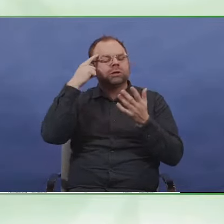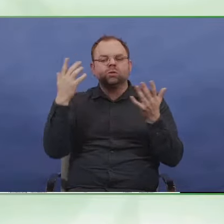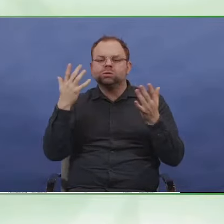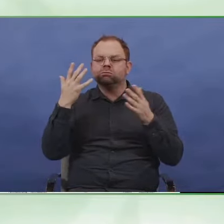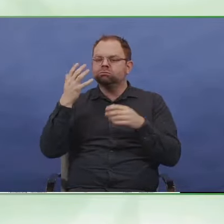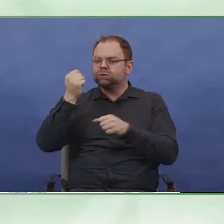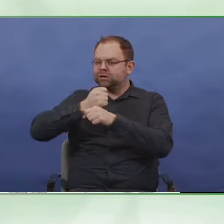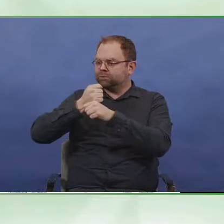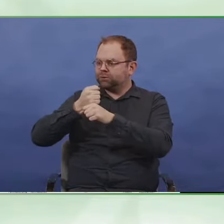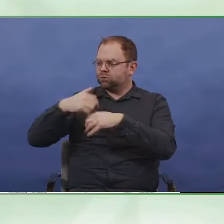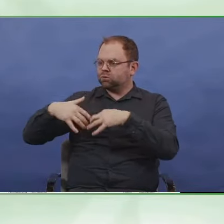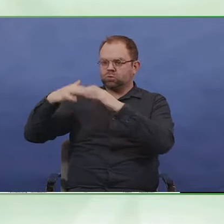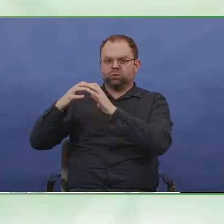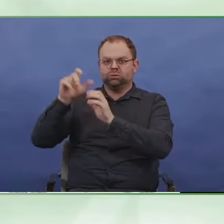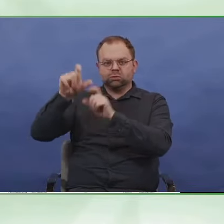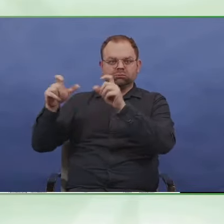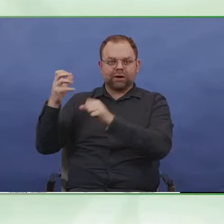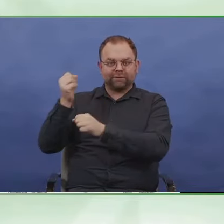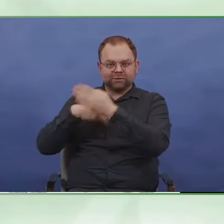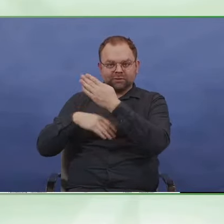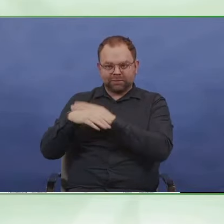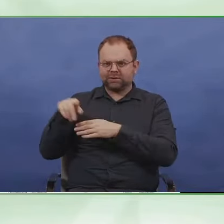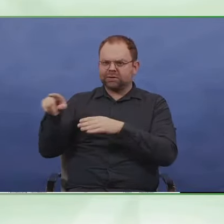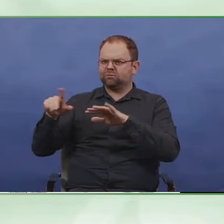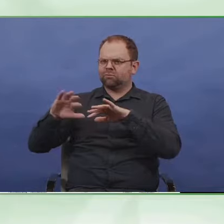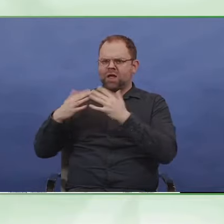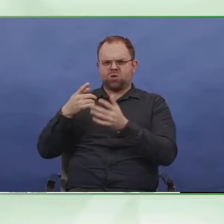The question I get most often which are similar to what Deborah